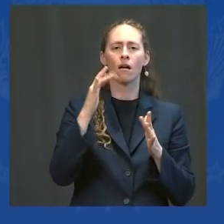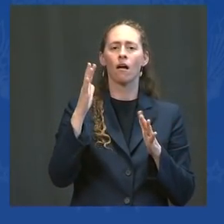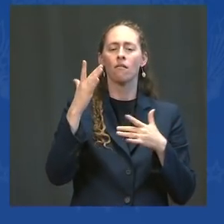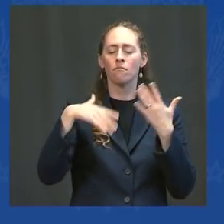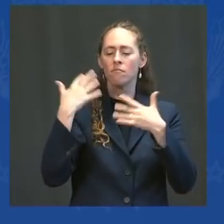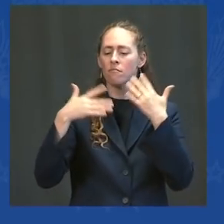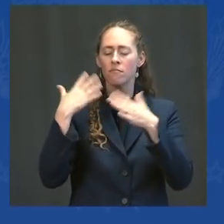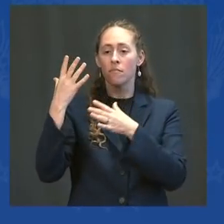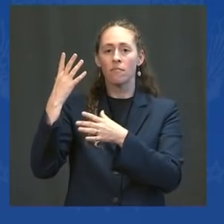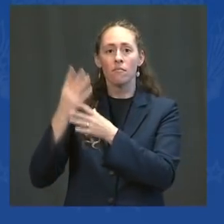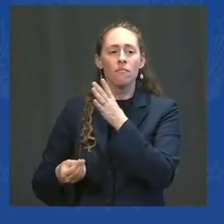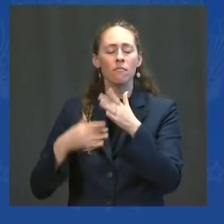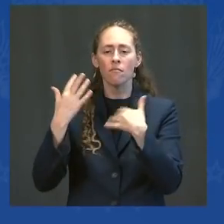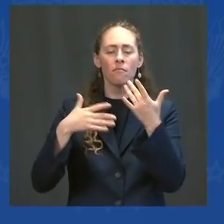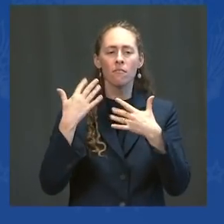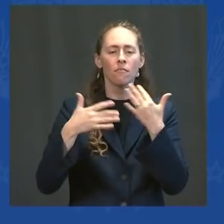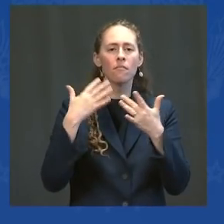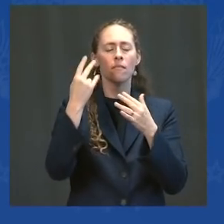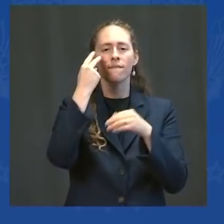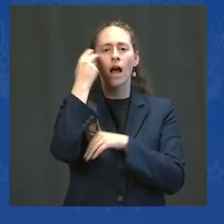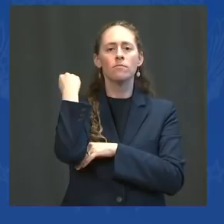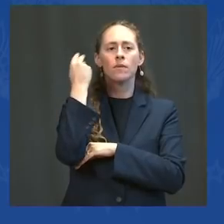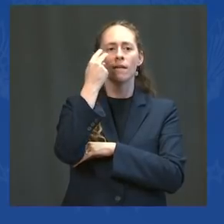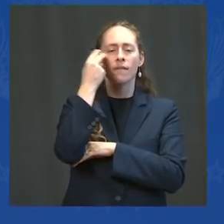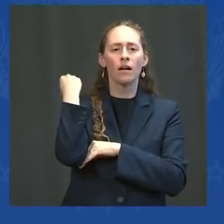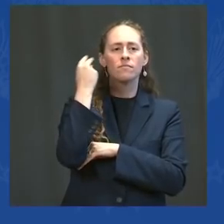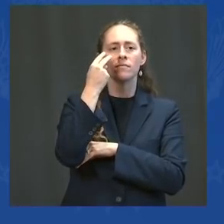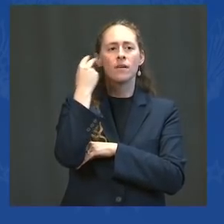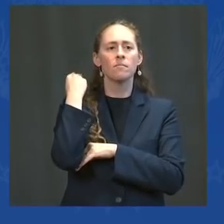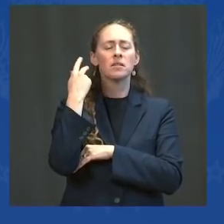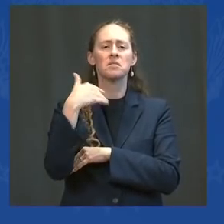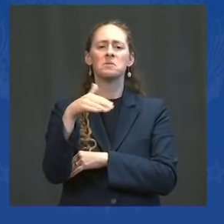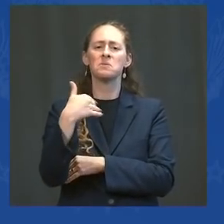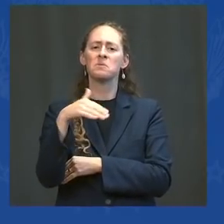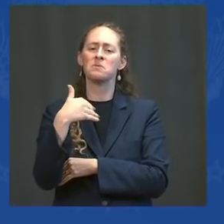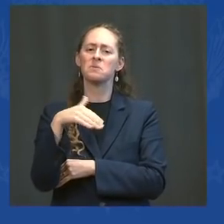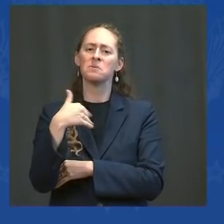So, I offer you not only our condolences,